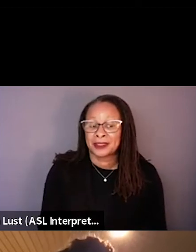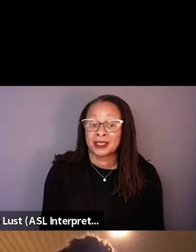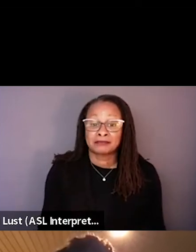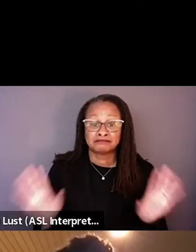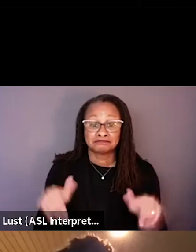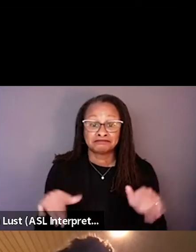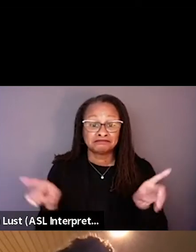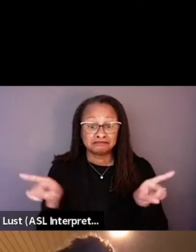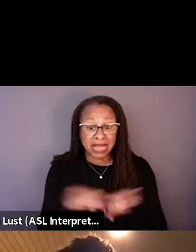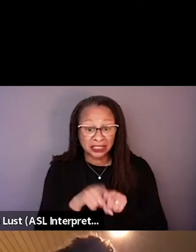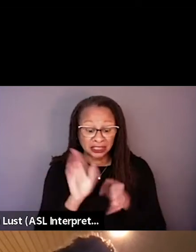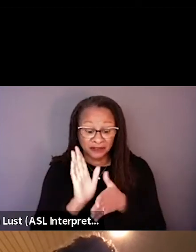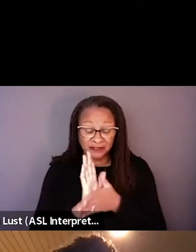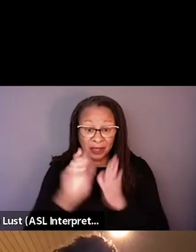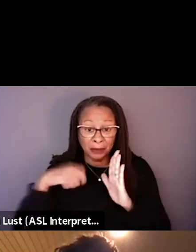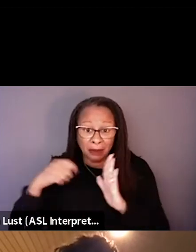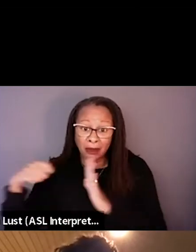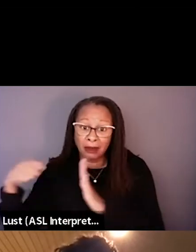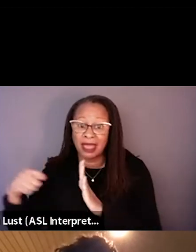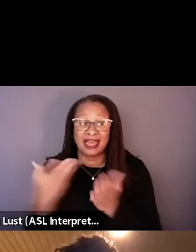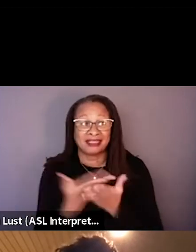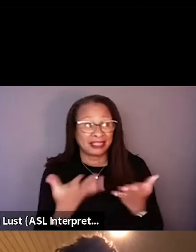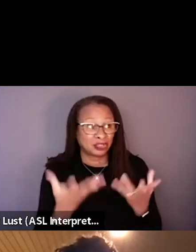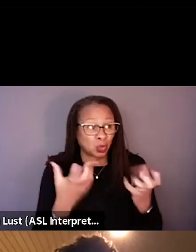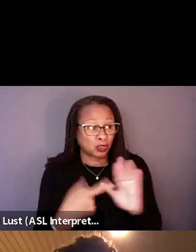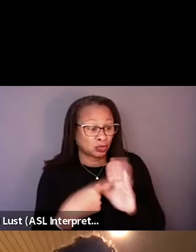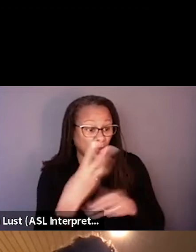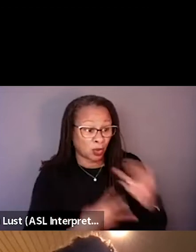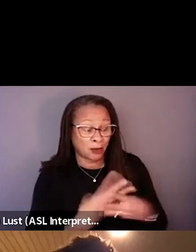were there things that you wanted to show the world about who you were?